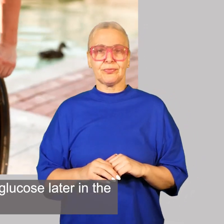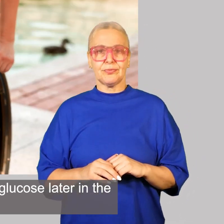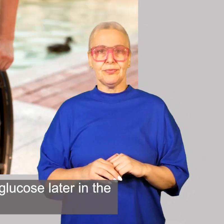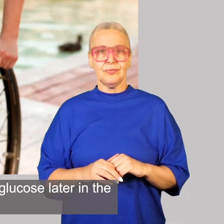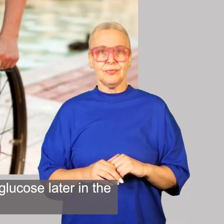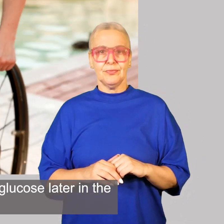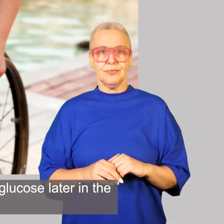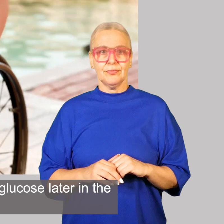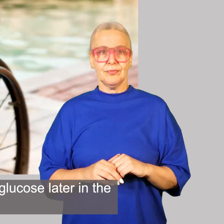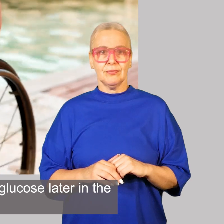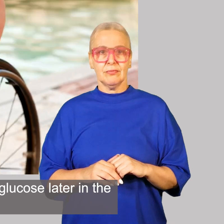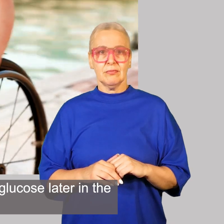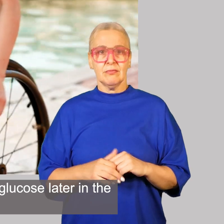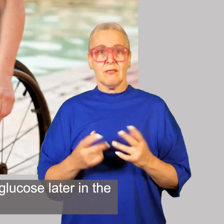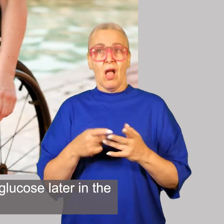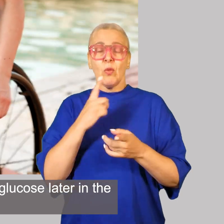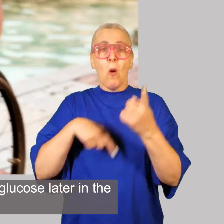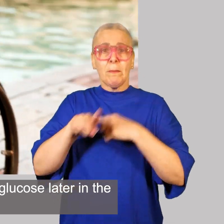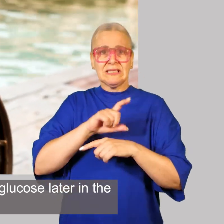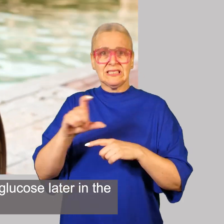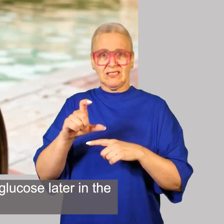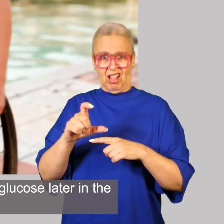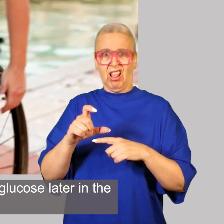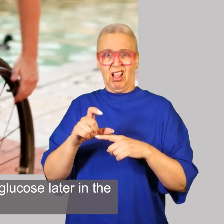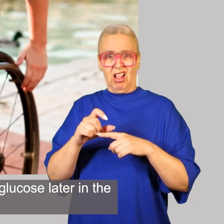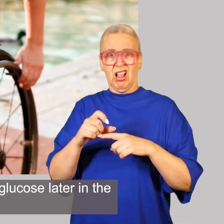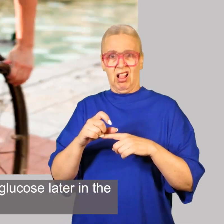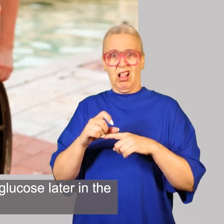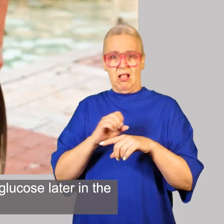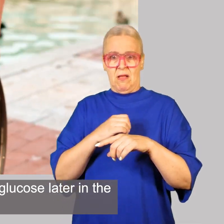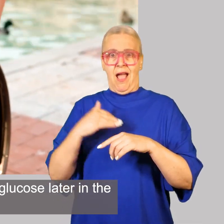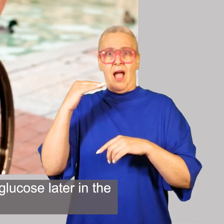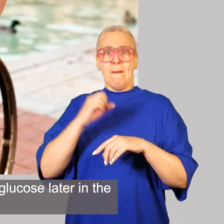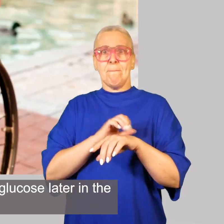Other women still do develop their higher blood glucose later in the pregnancy